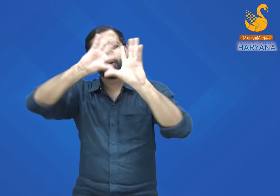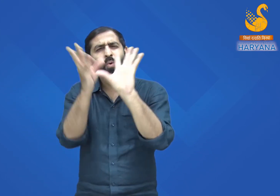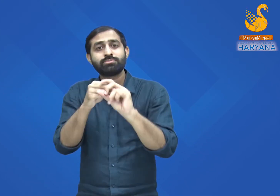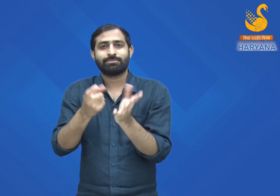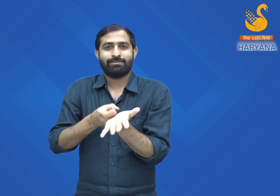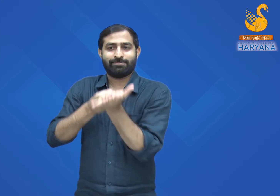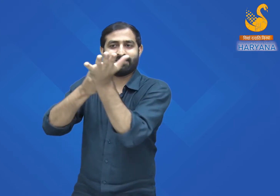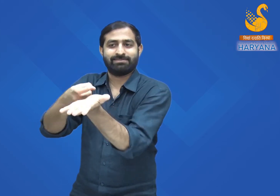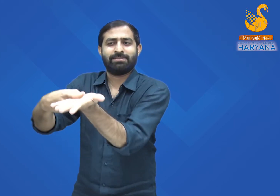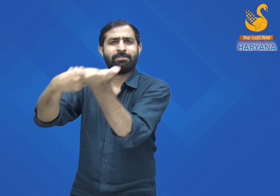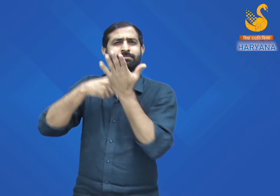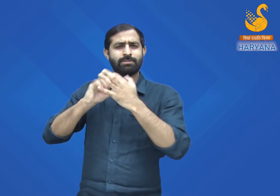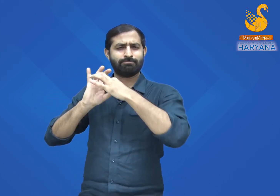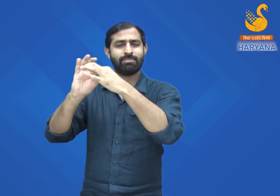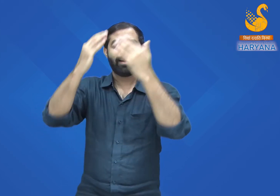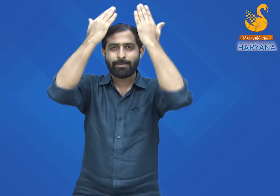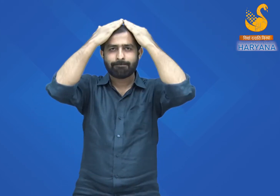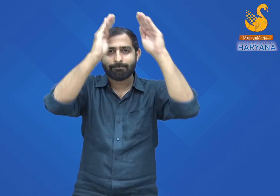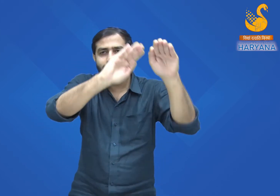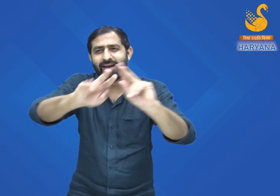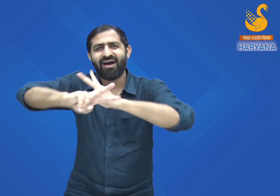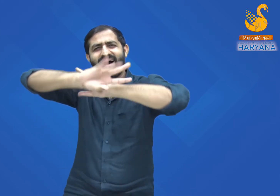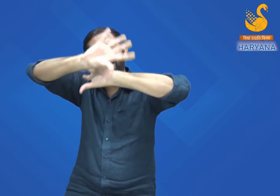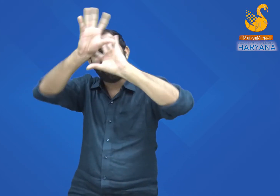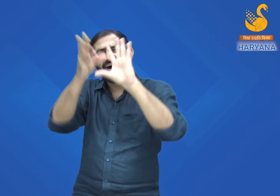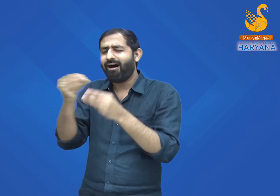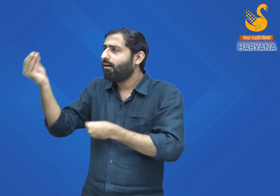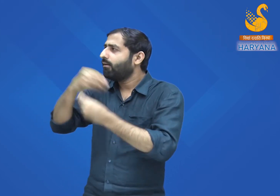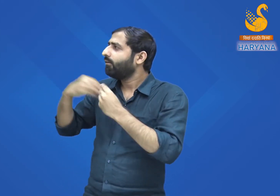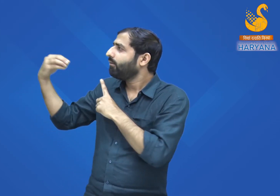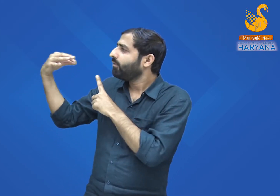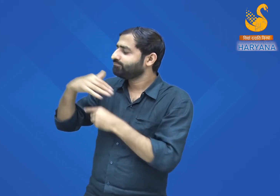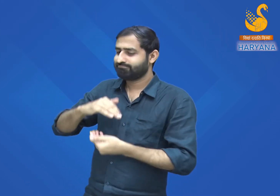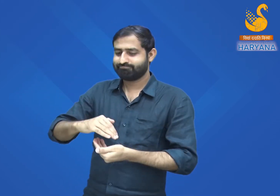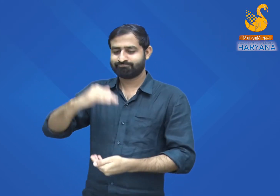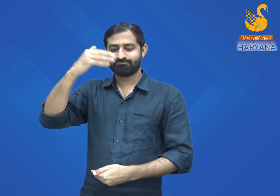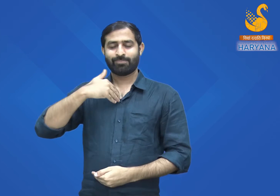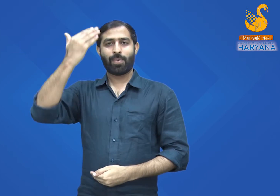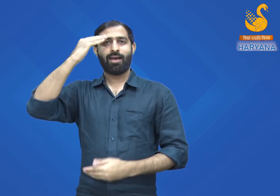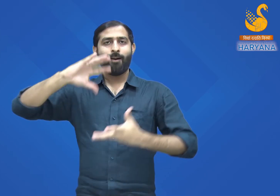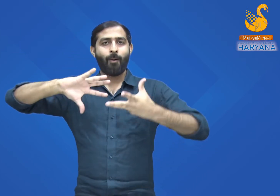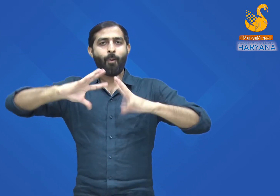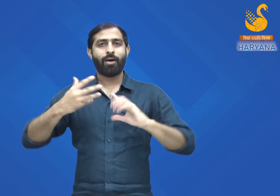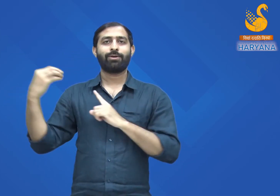They learn valuing the elders and respecting everyone and with the positive influence and the teachings of parents